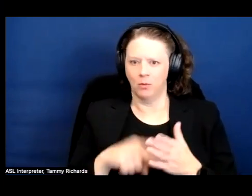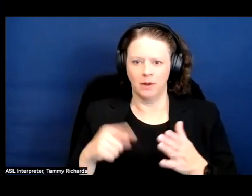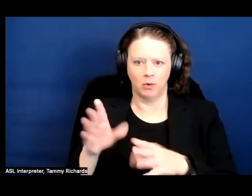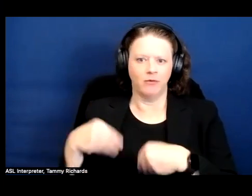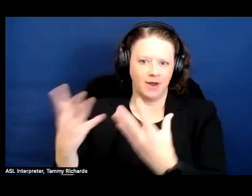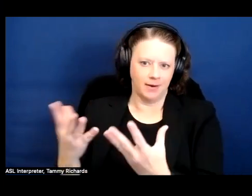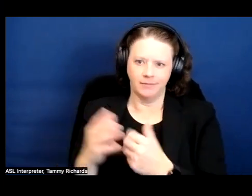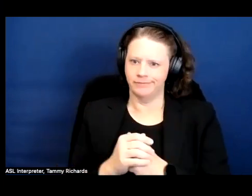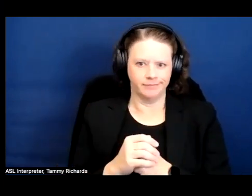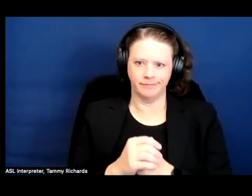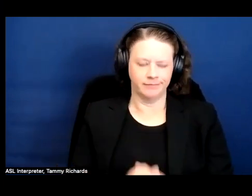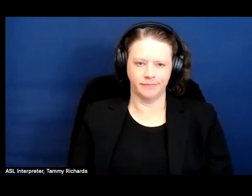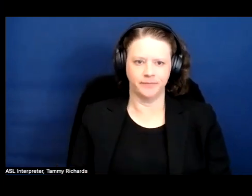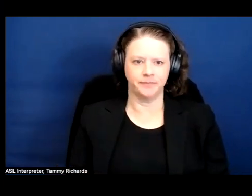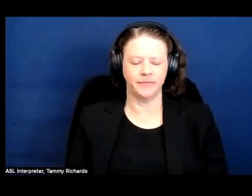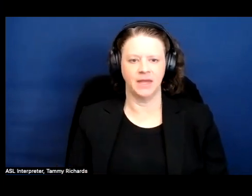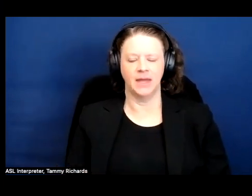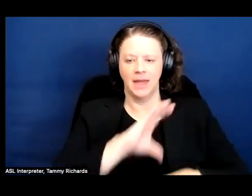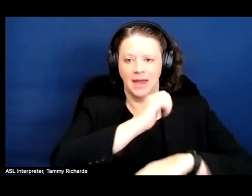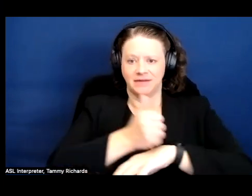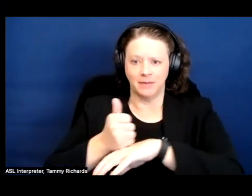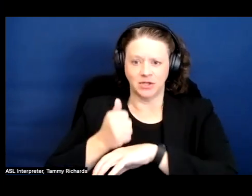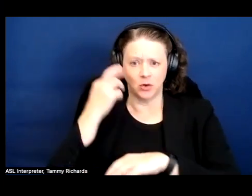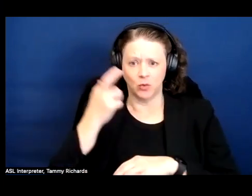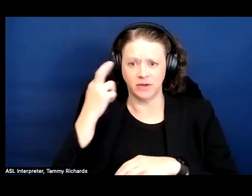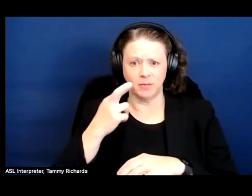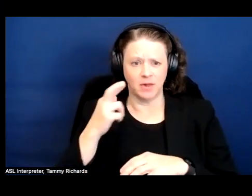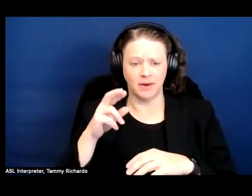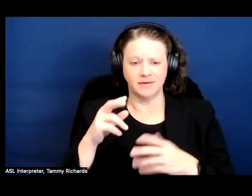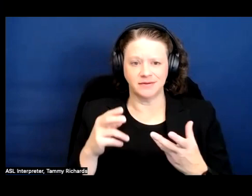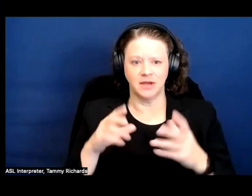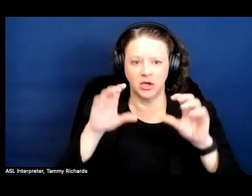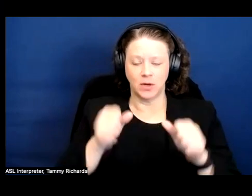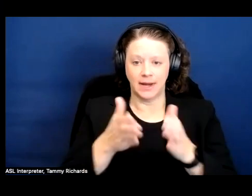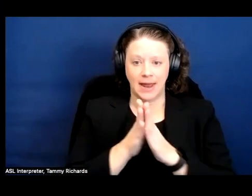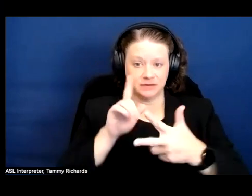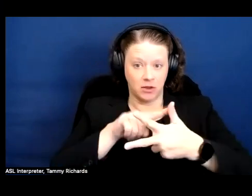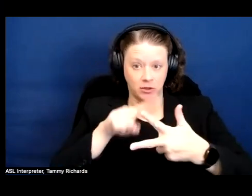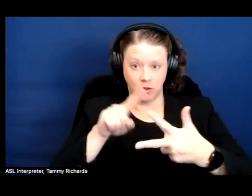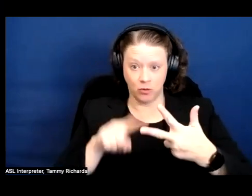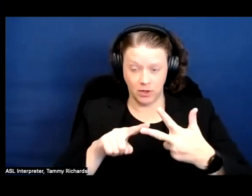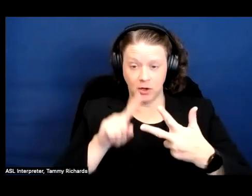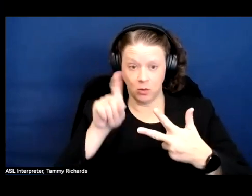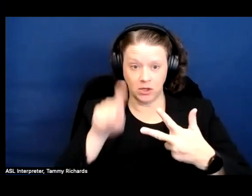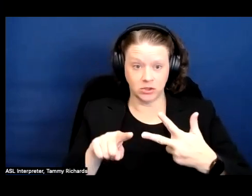in an interactive process is a factor when you're evaluating whether or not a housing provider failed to reasonably accommodate.